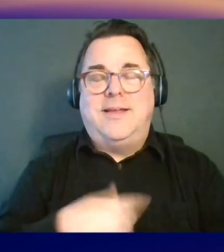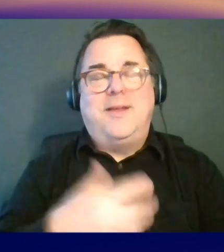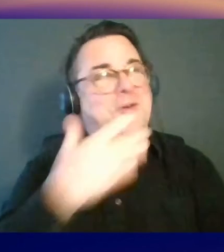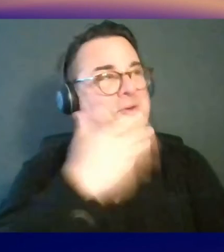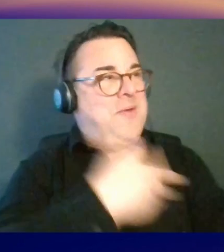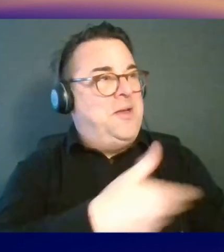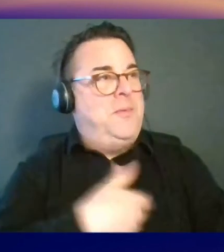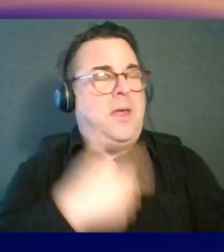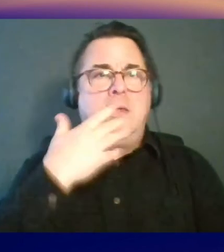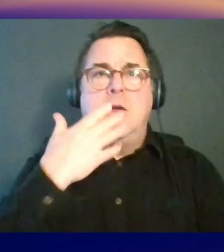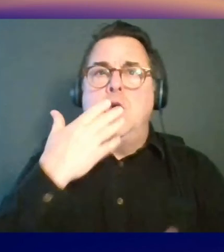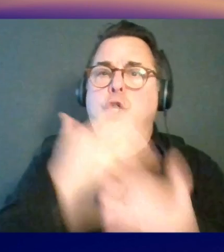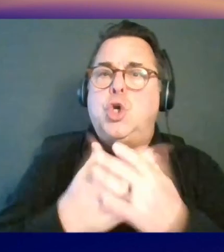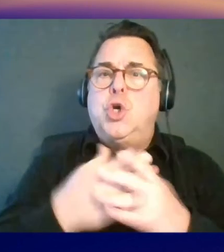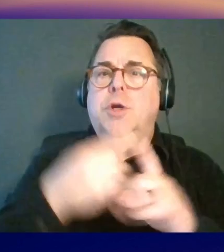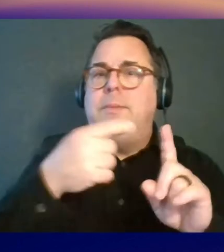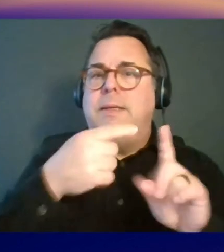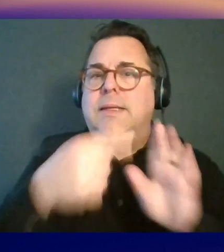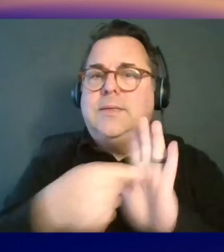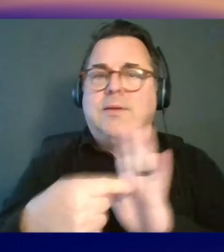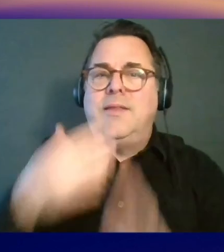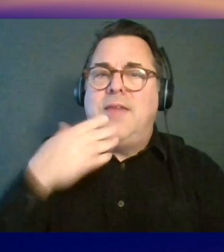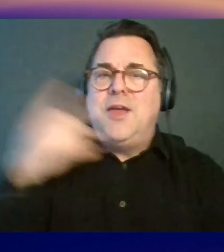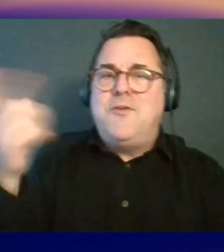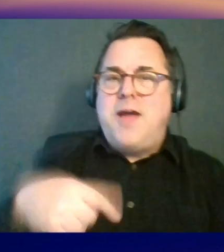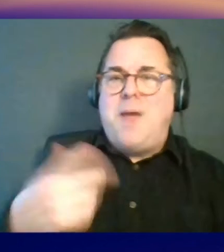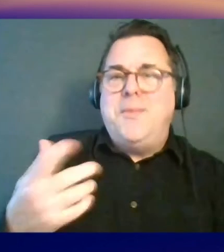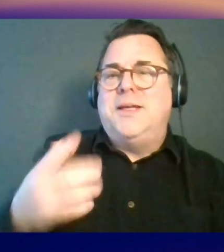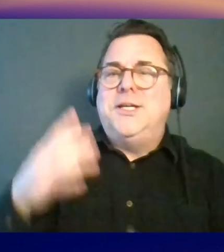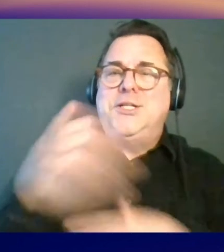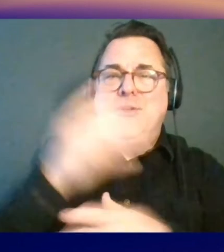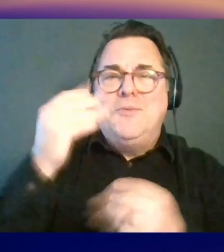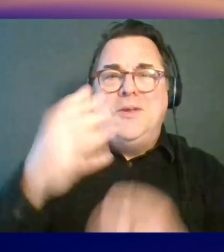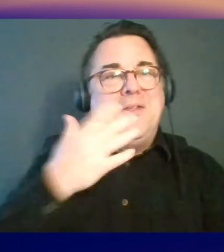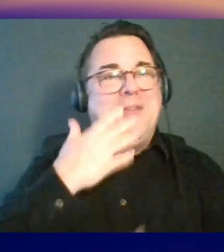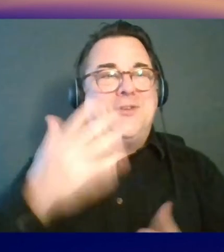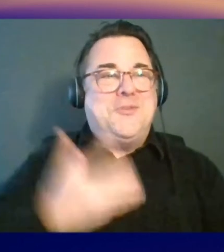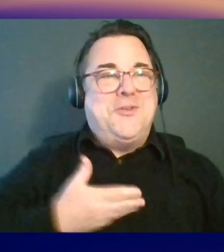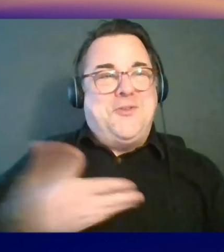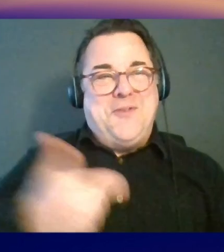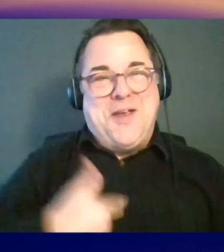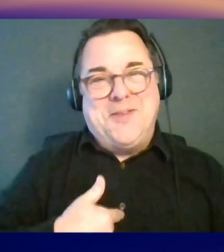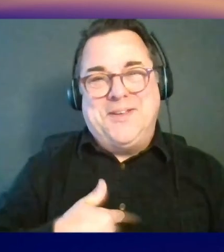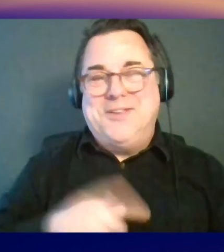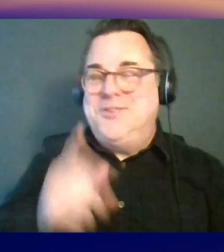I really appreciate you coming and sharing your, Thank you very much for, for having me here. Yeah. Yeah. Thanks Anastasia.